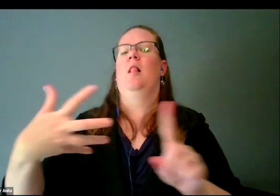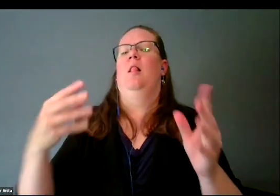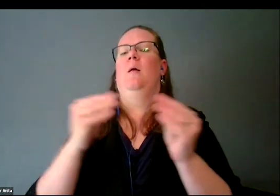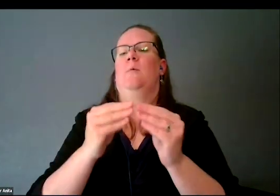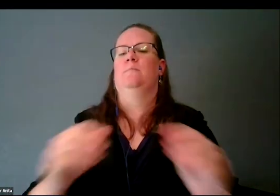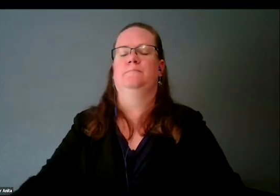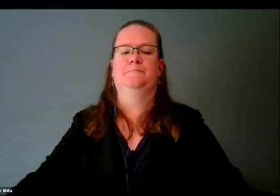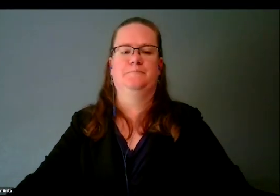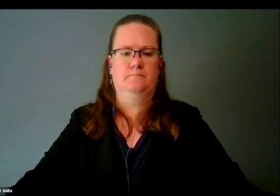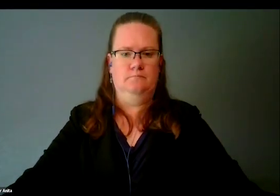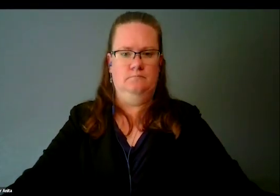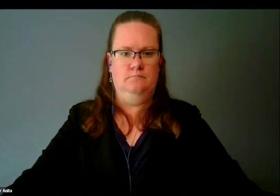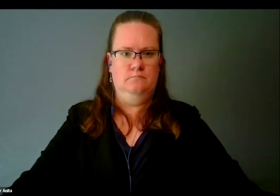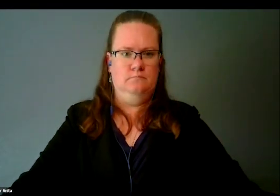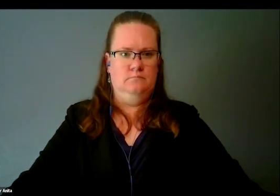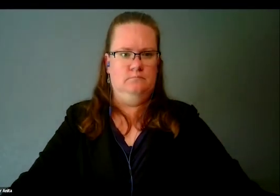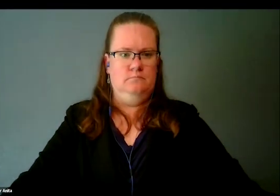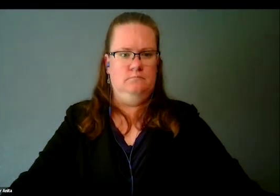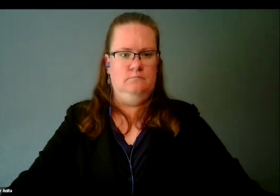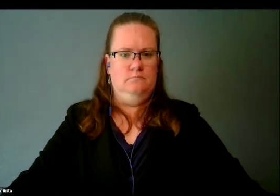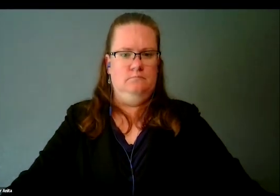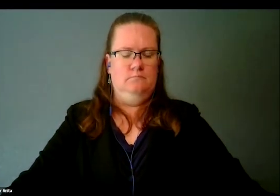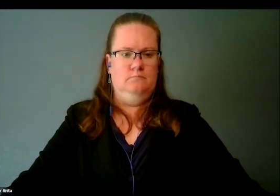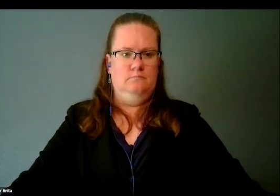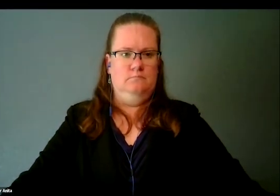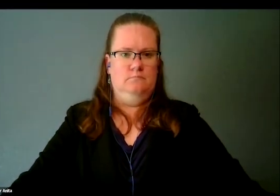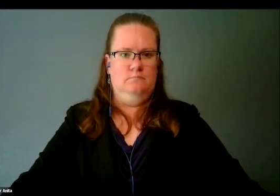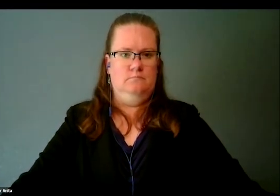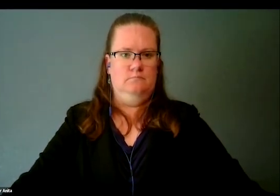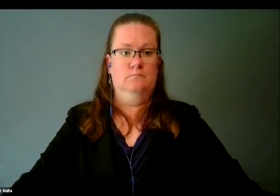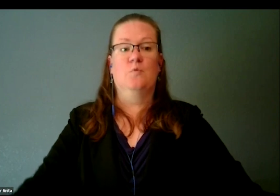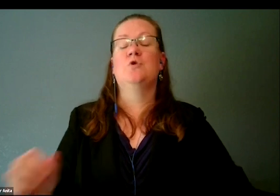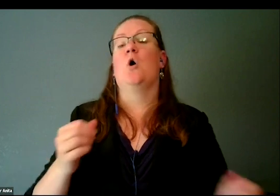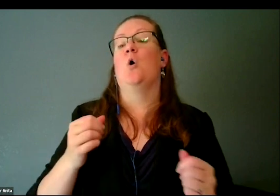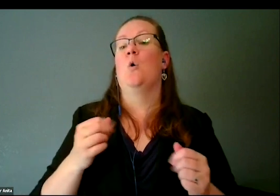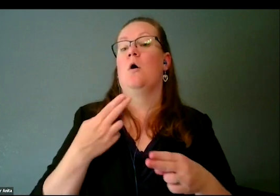The four pieces we landed on were Wait and See 13.12 by F&D Cartier.